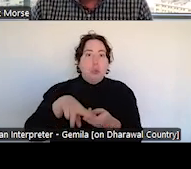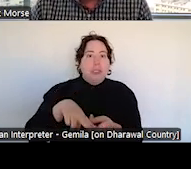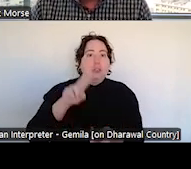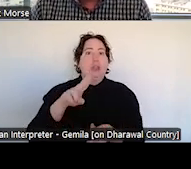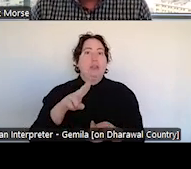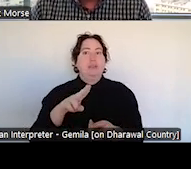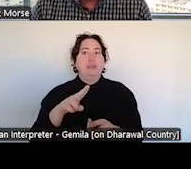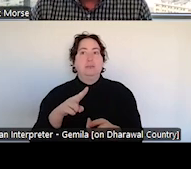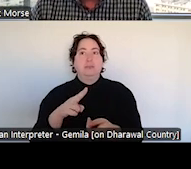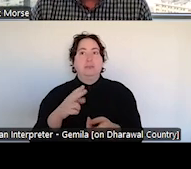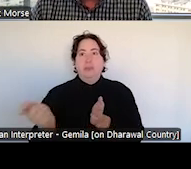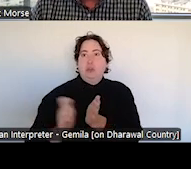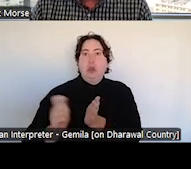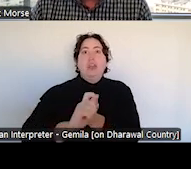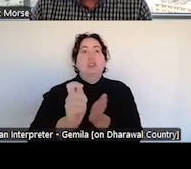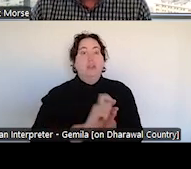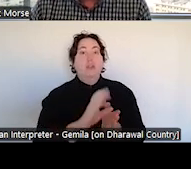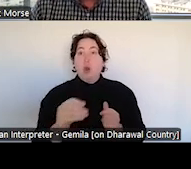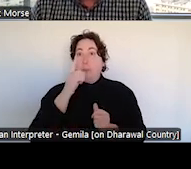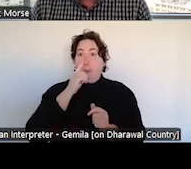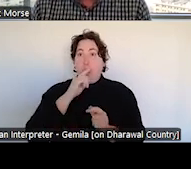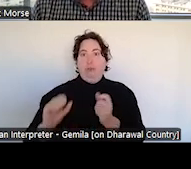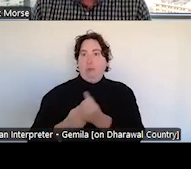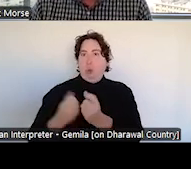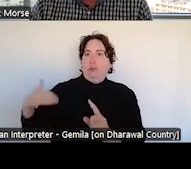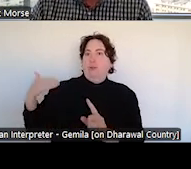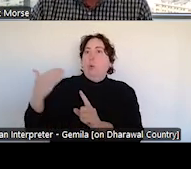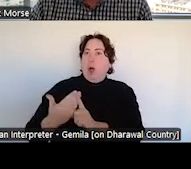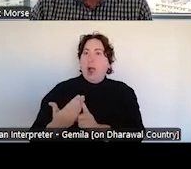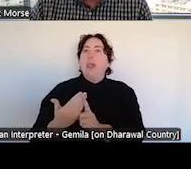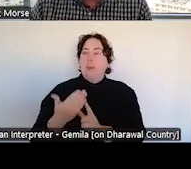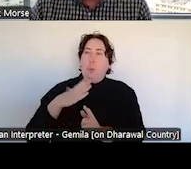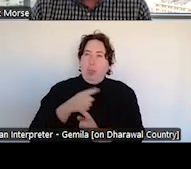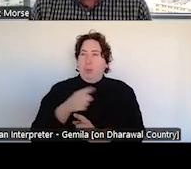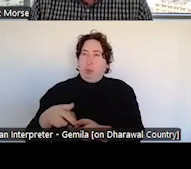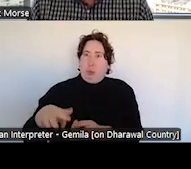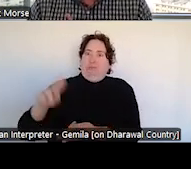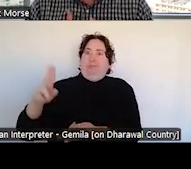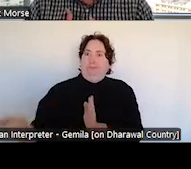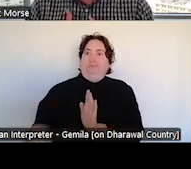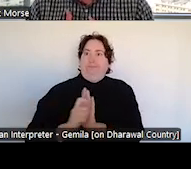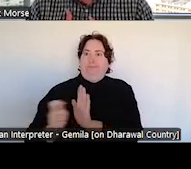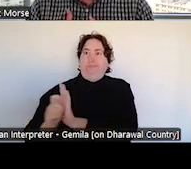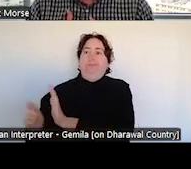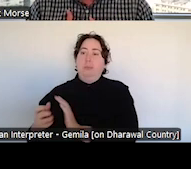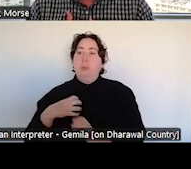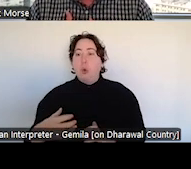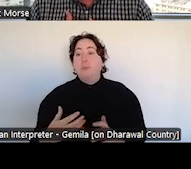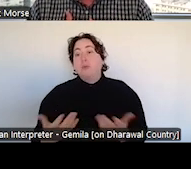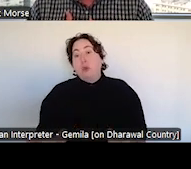are already supporting your organisation. An example of that could be me, Matt Morse,